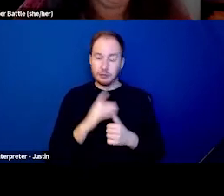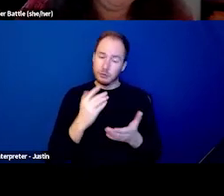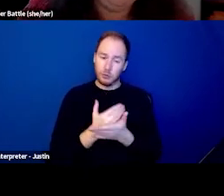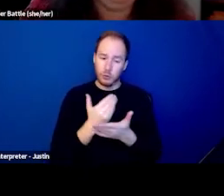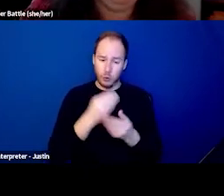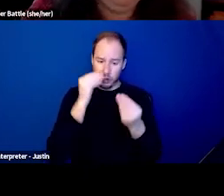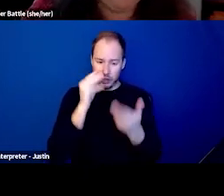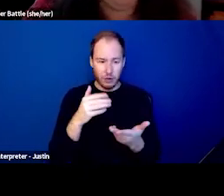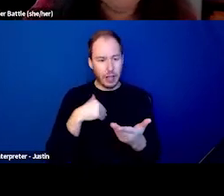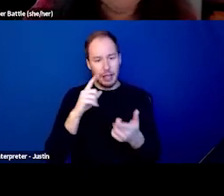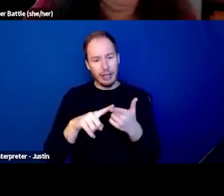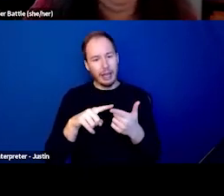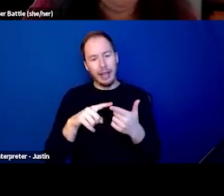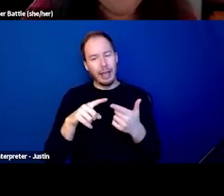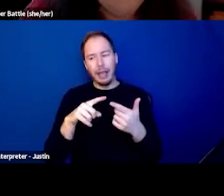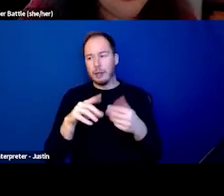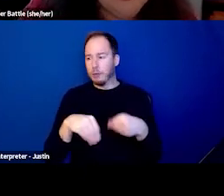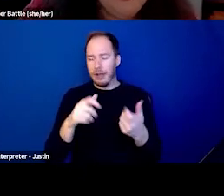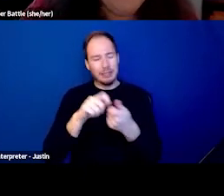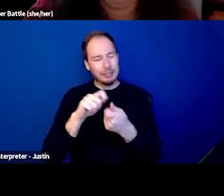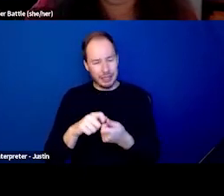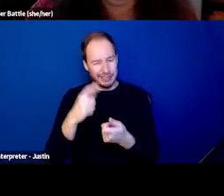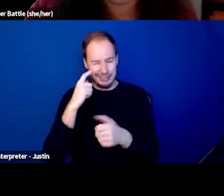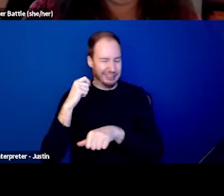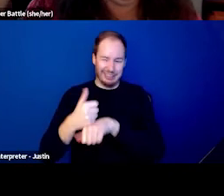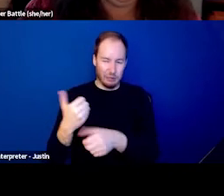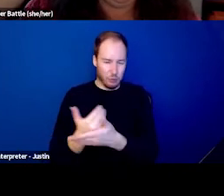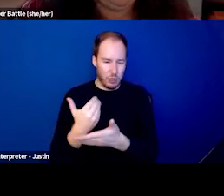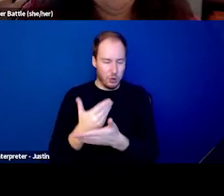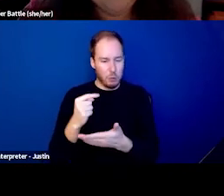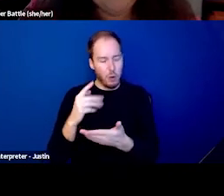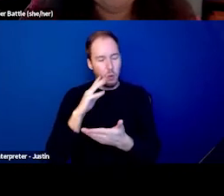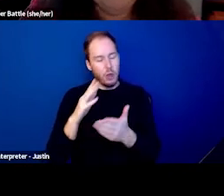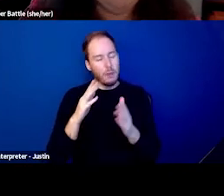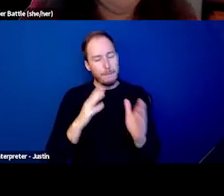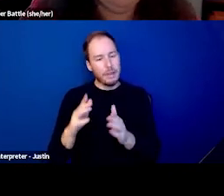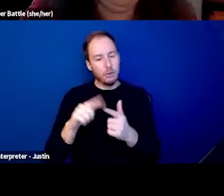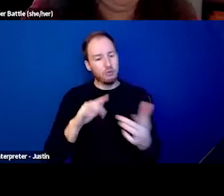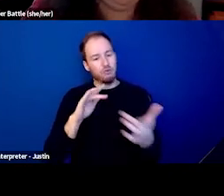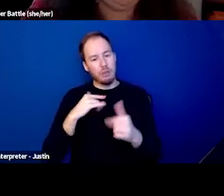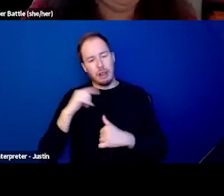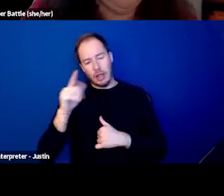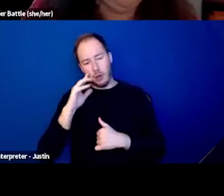so I can't give you any metrics yet of how effective it's been, but, you know, maybe reach out to me later. I'll give you some updates